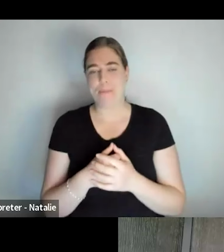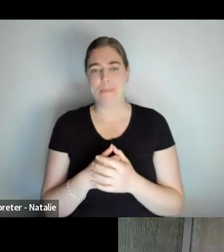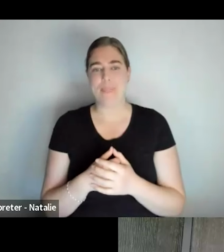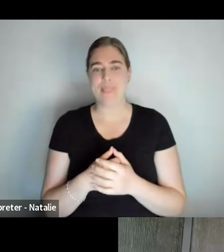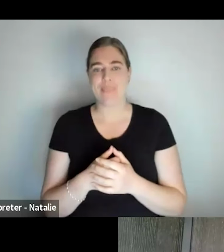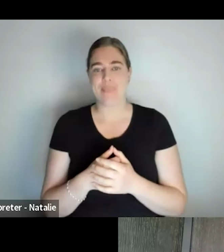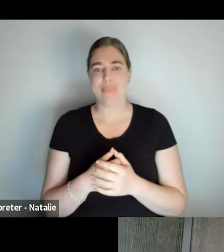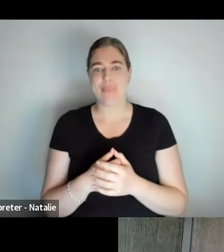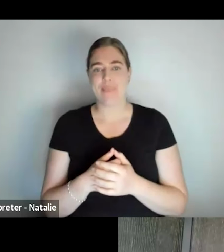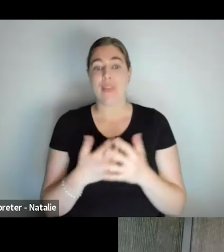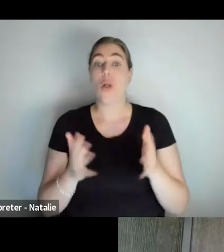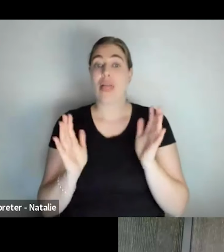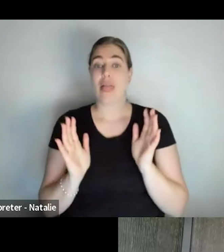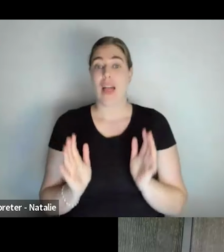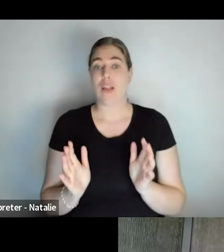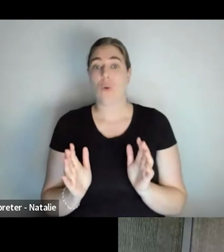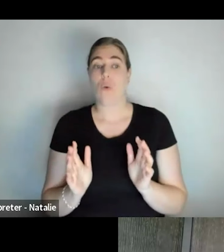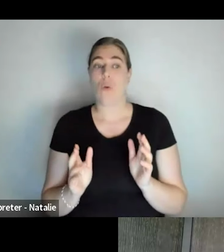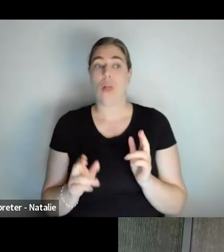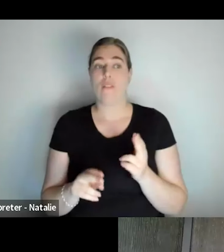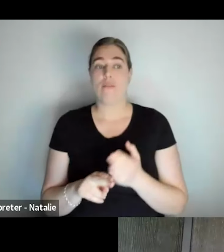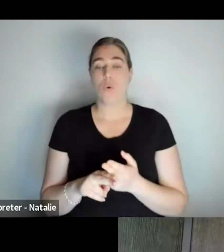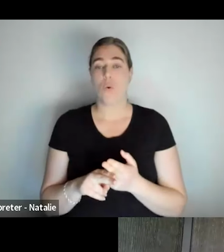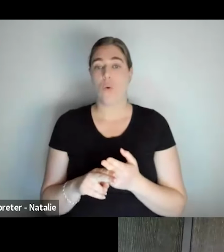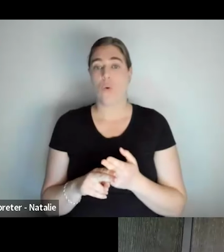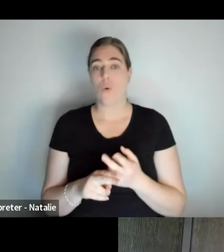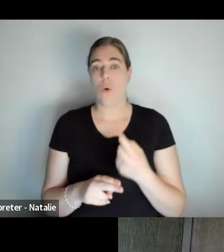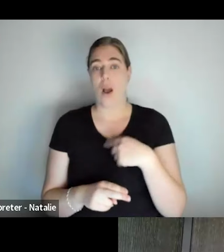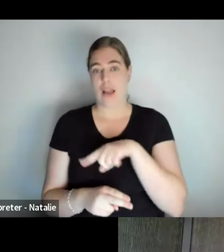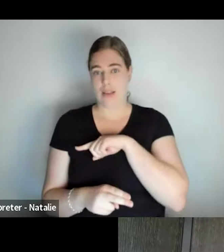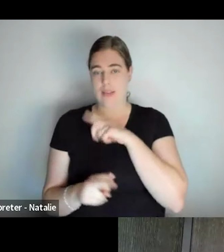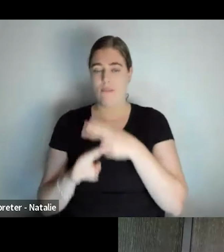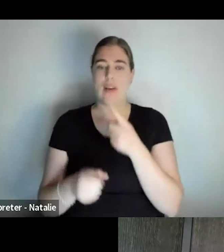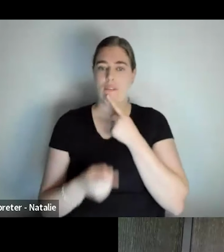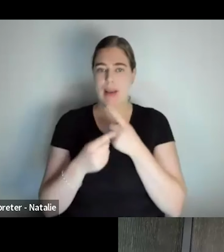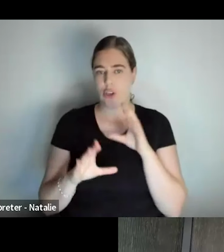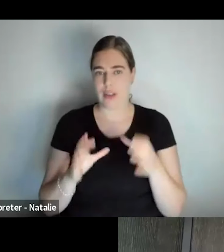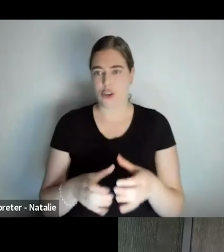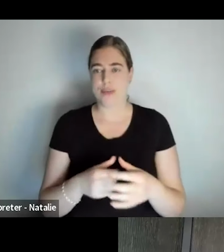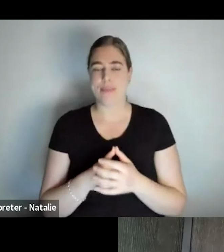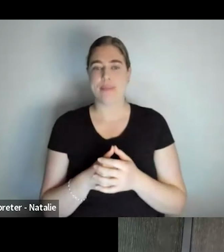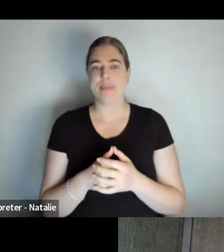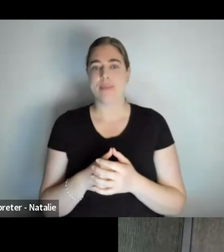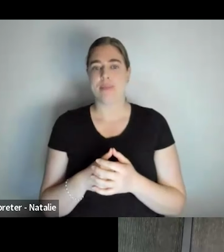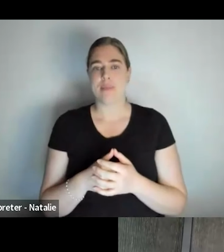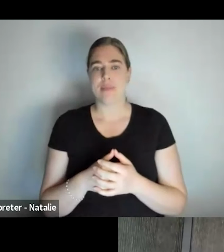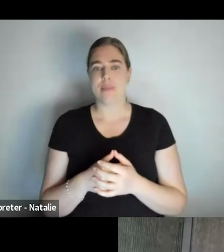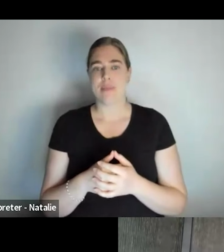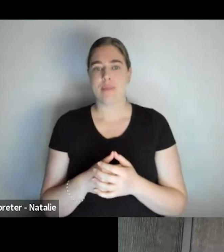That's all we have for you, for this information session. Just to reiterate, the guidelines are